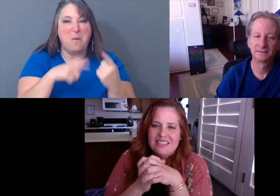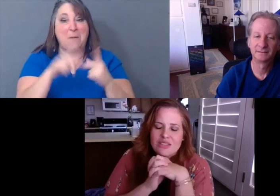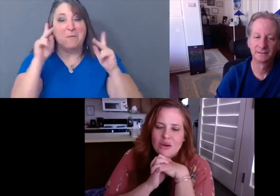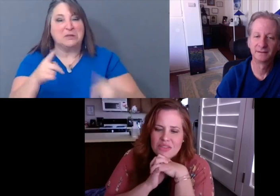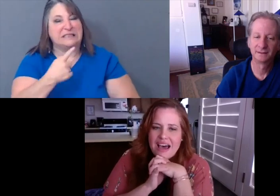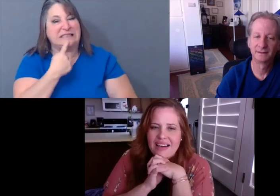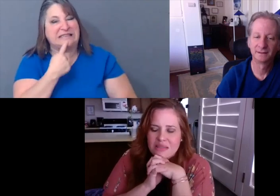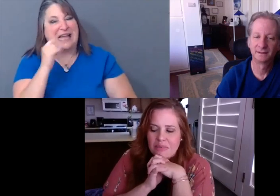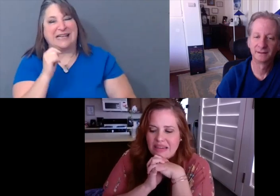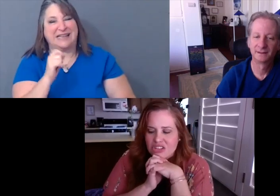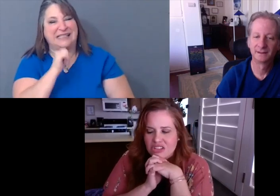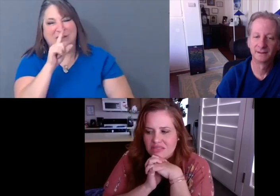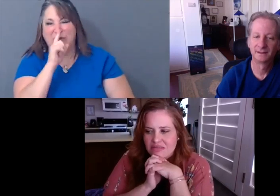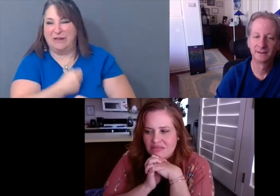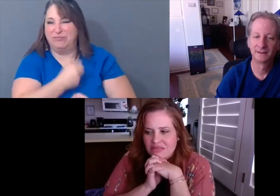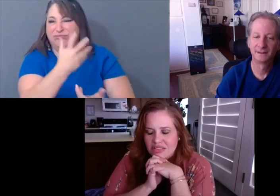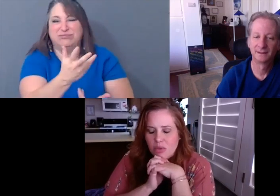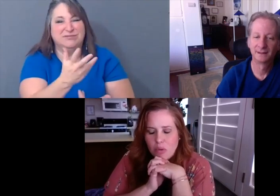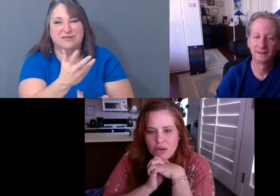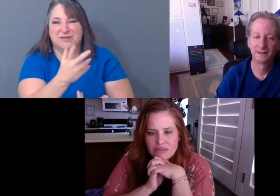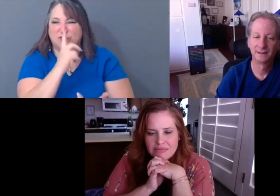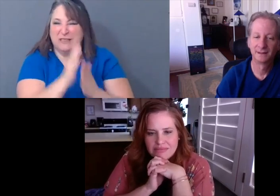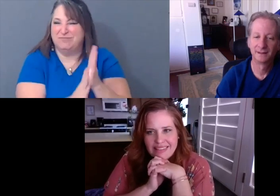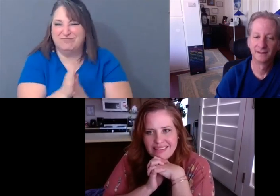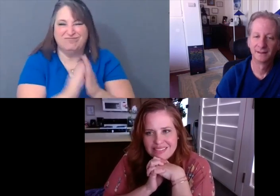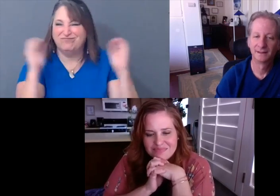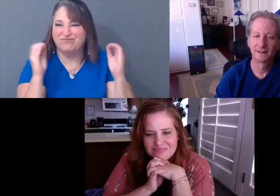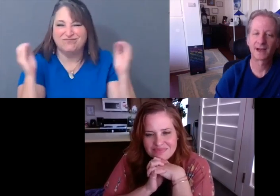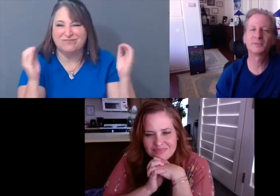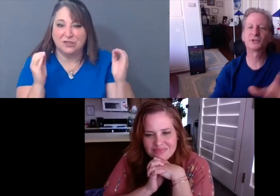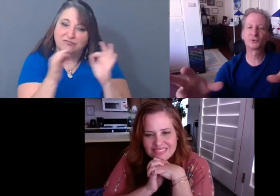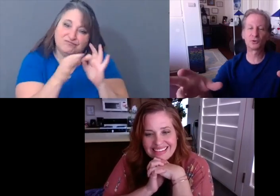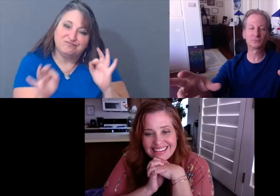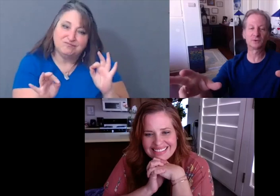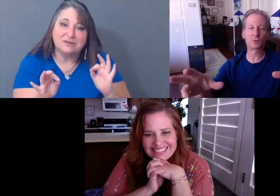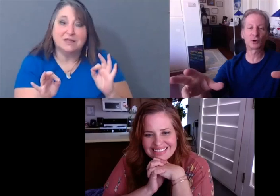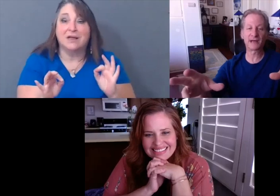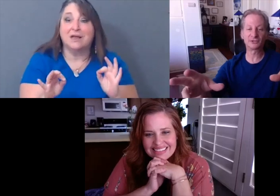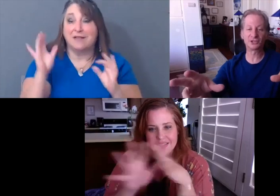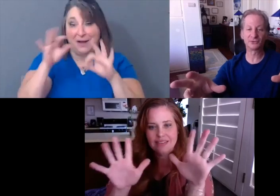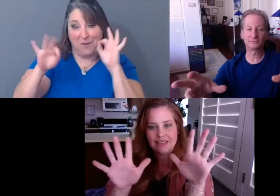And so that to me is just so important. I'm going to throw a word out to you.